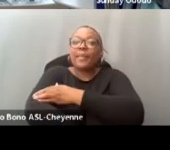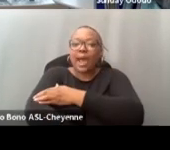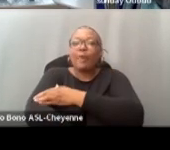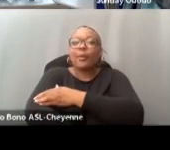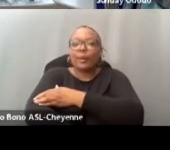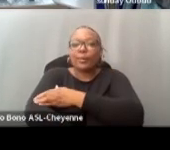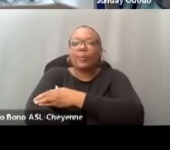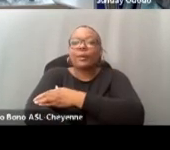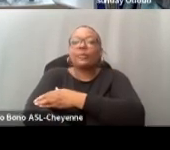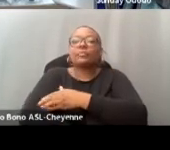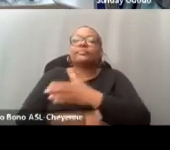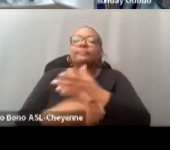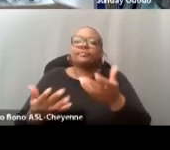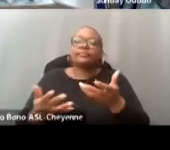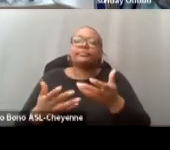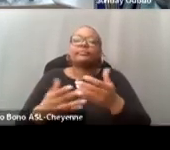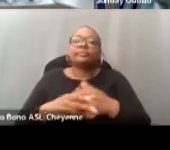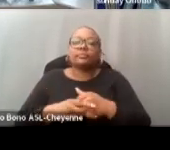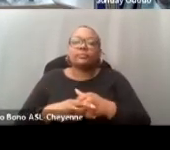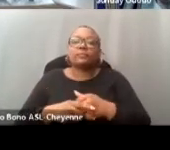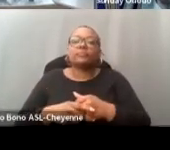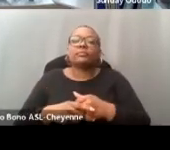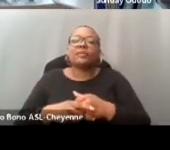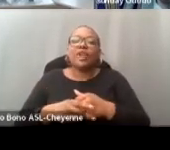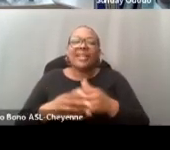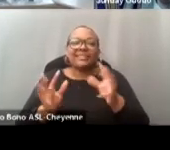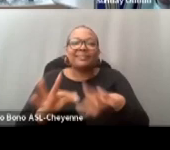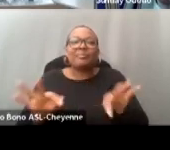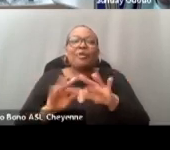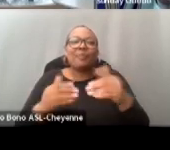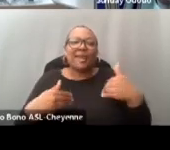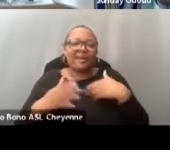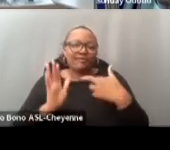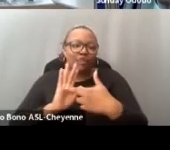it's an instruments of symbolic hegemony or symbolic representivity for a state